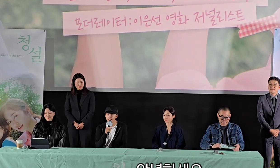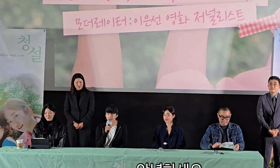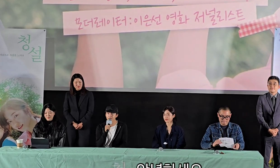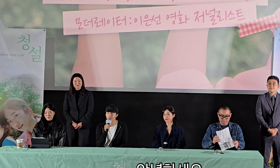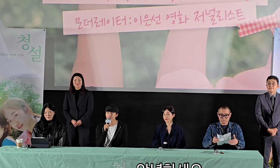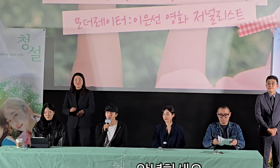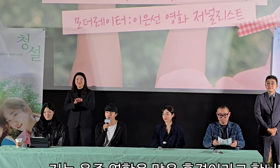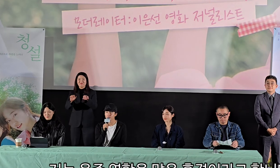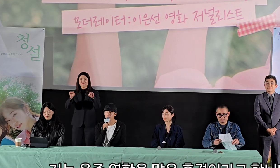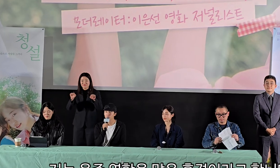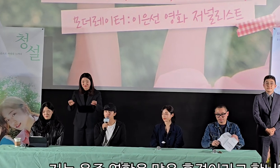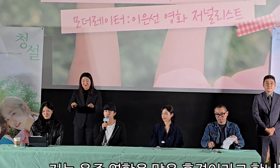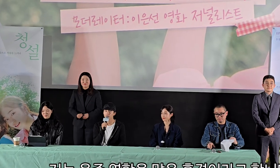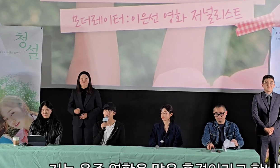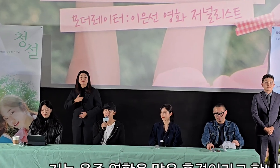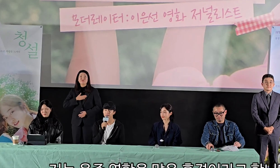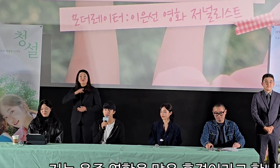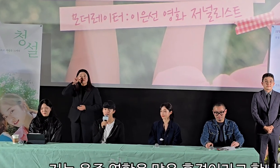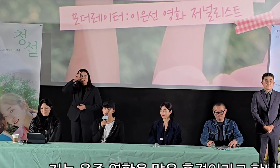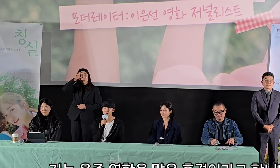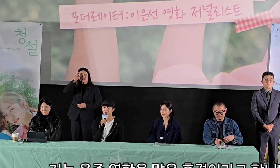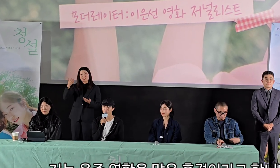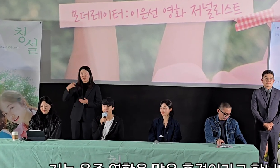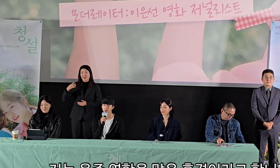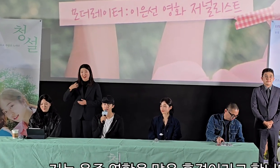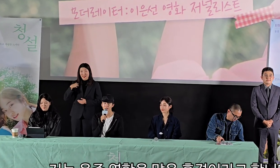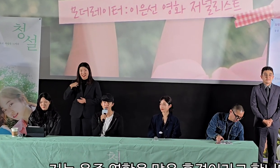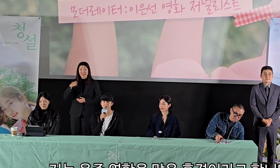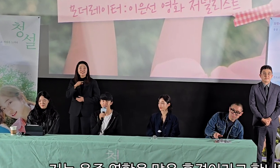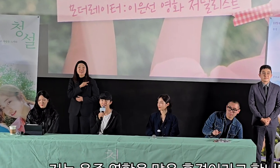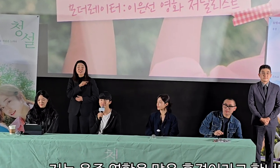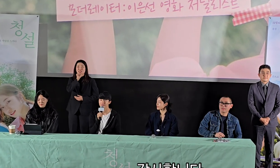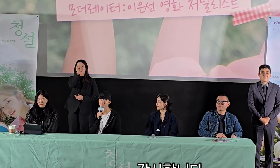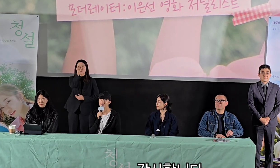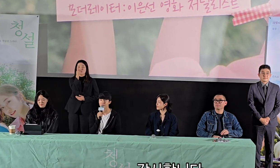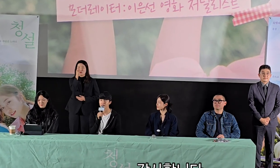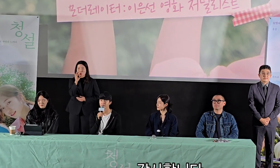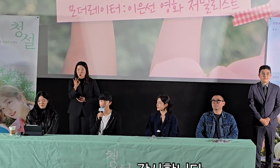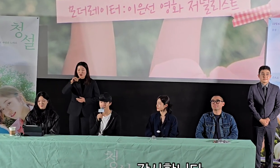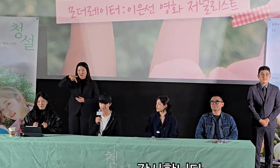Hello, my name is Hong Kyung, who plays Yong-jun. Thank you.